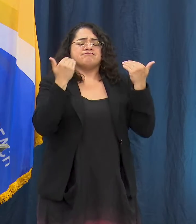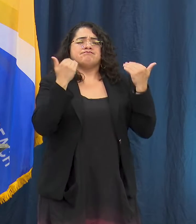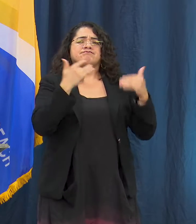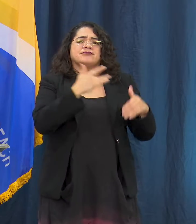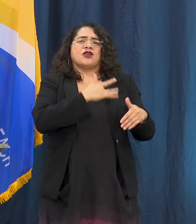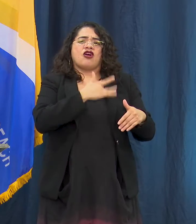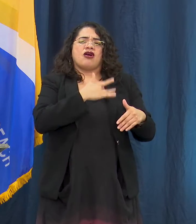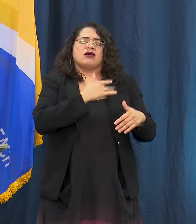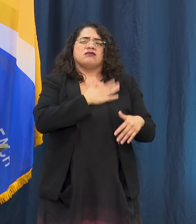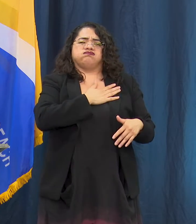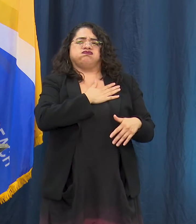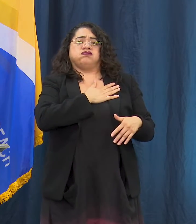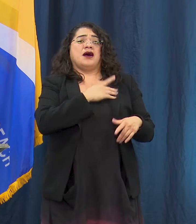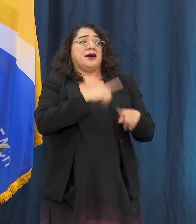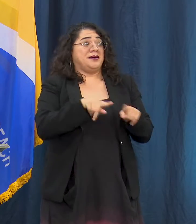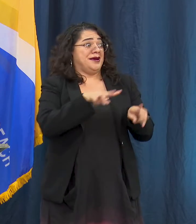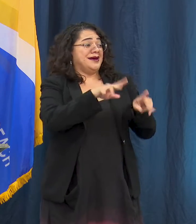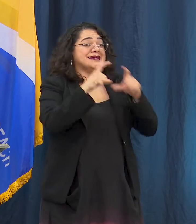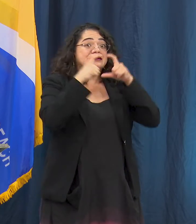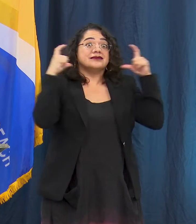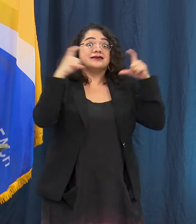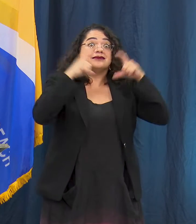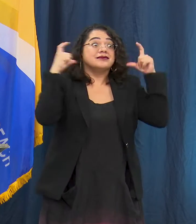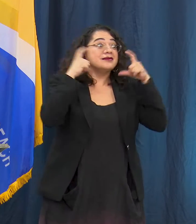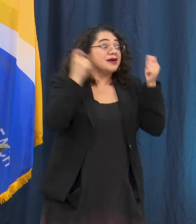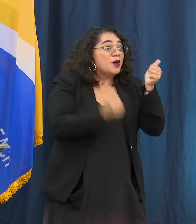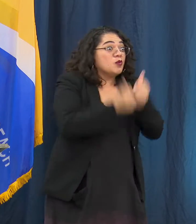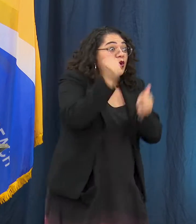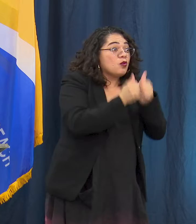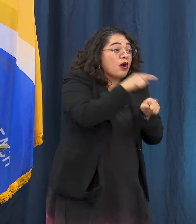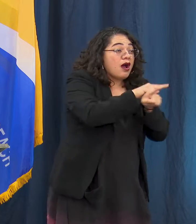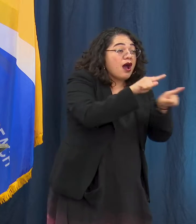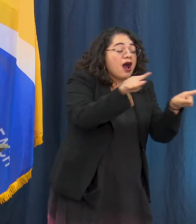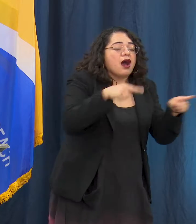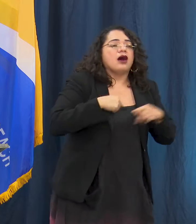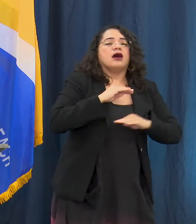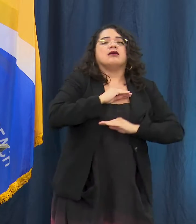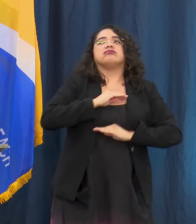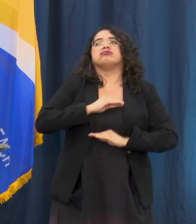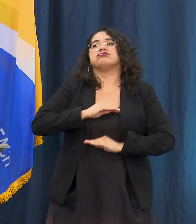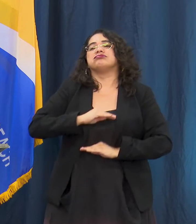had face coverings on within the crisis and I want you all to know that it